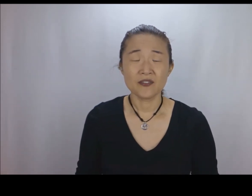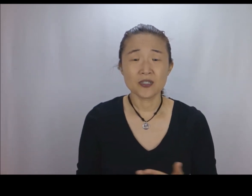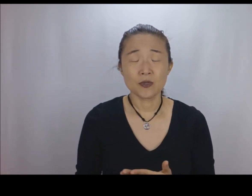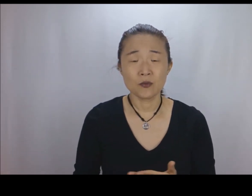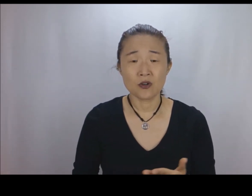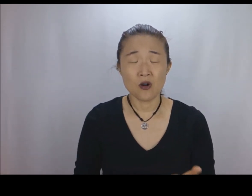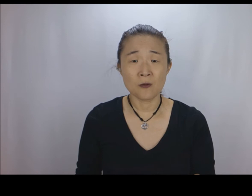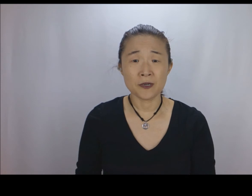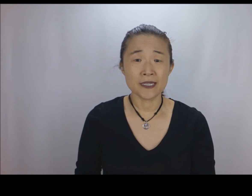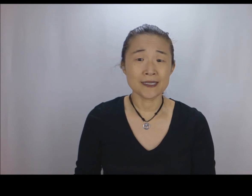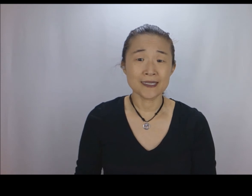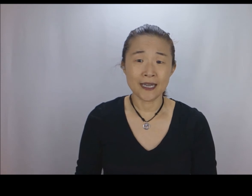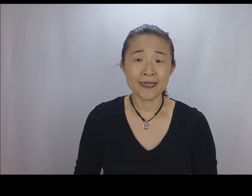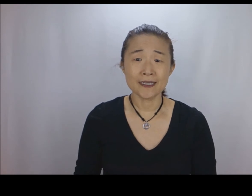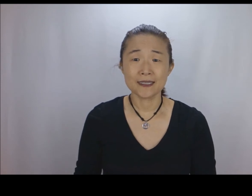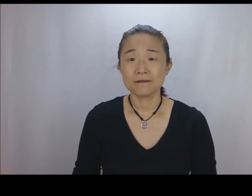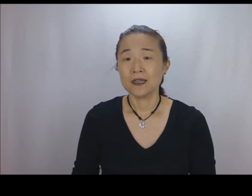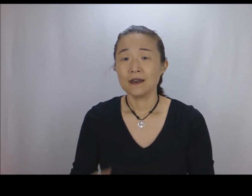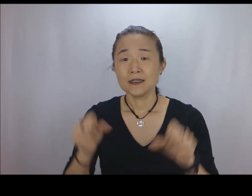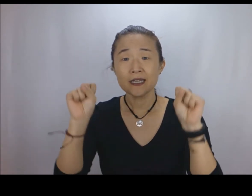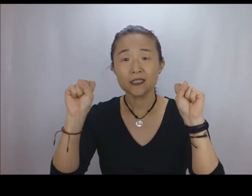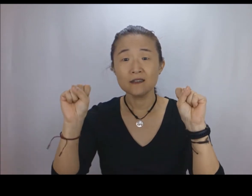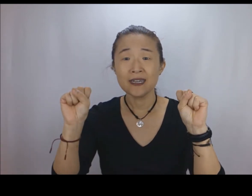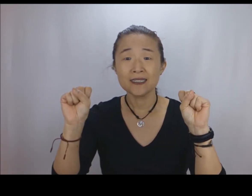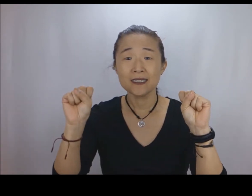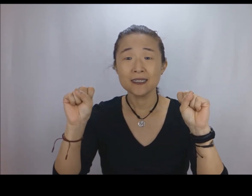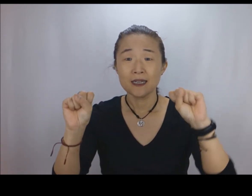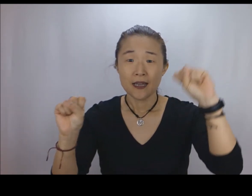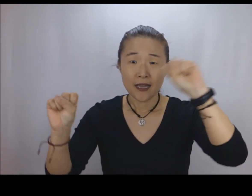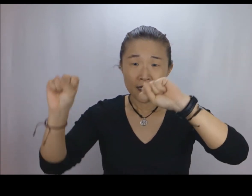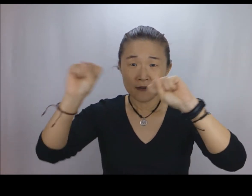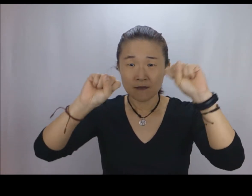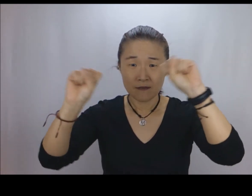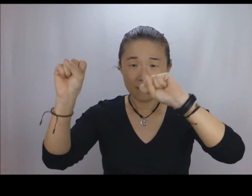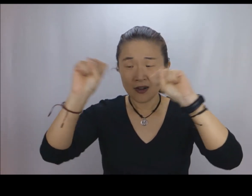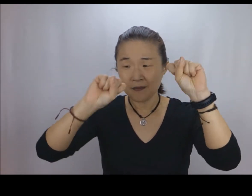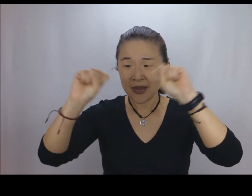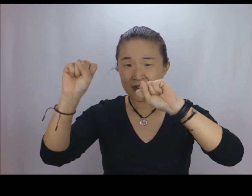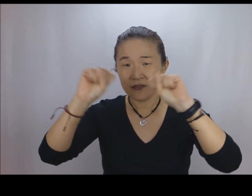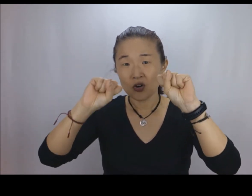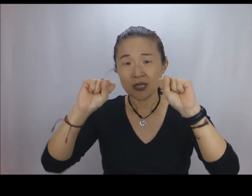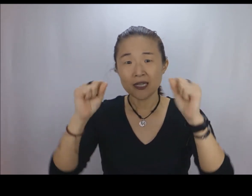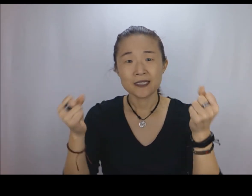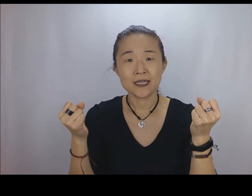And first one we'll go over is science. Take two "S's" and rock them back and forth.